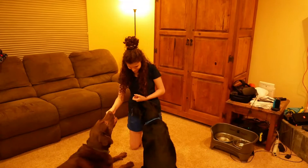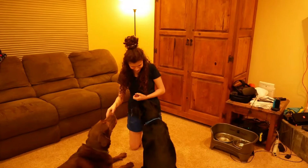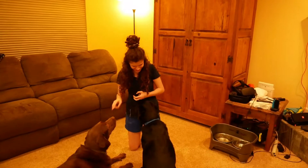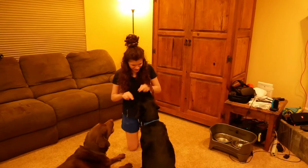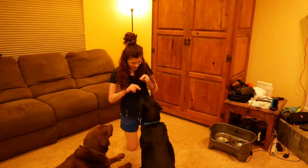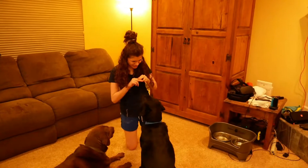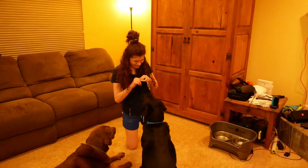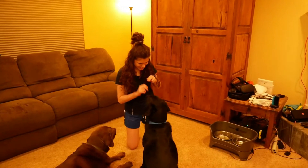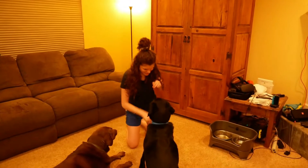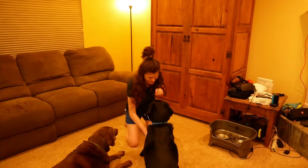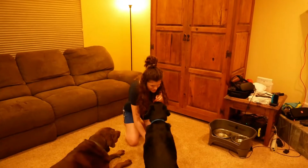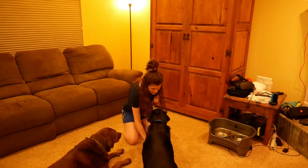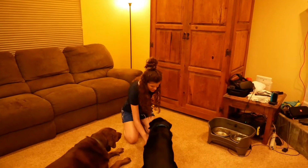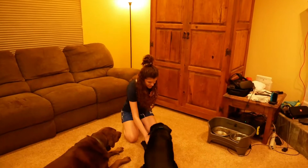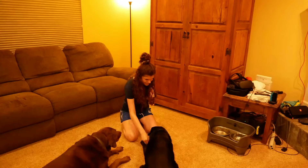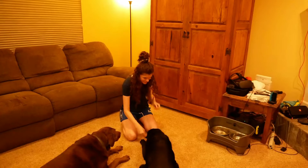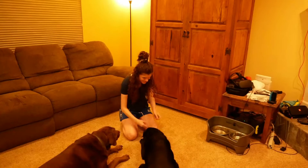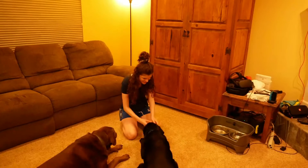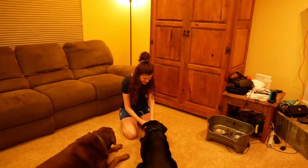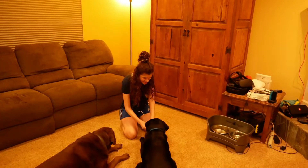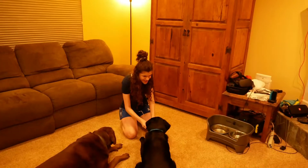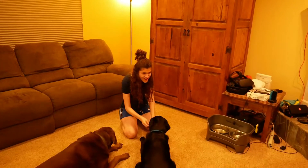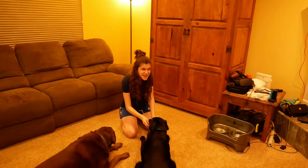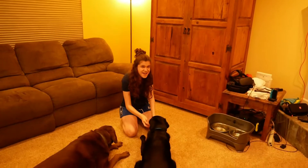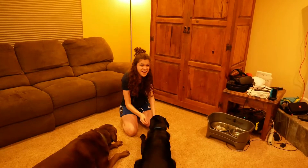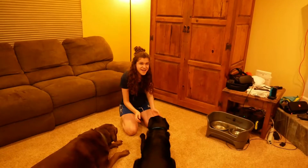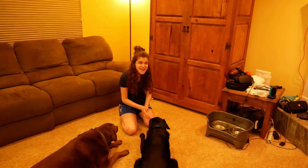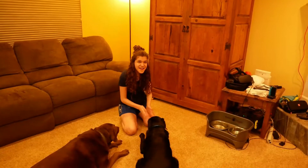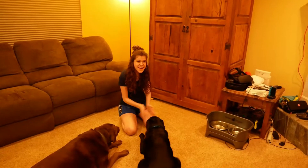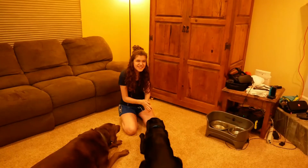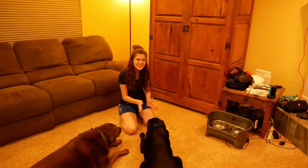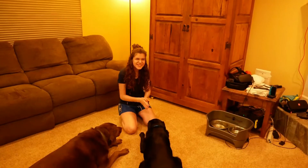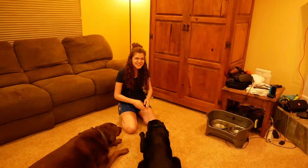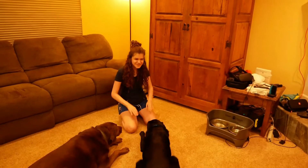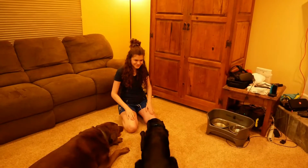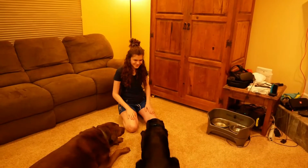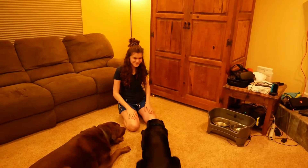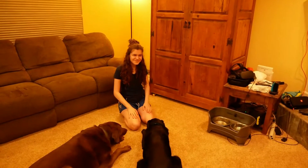tony is kind of a little bit stubborn to go there there he goes she went down yay both